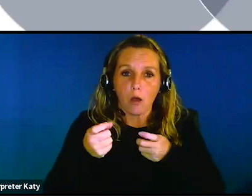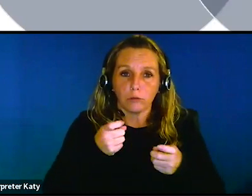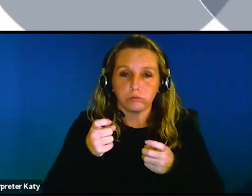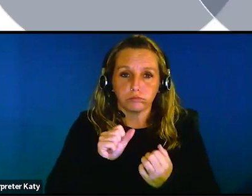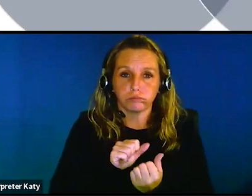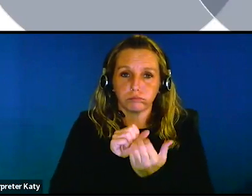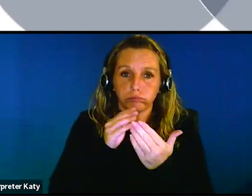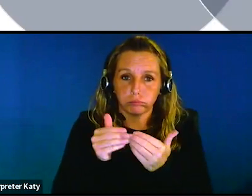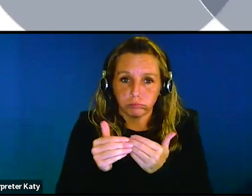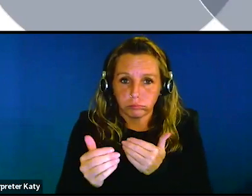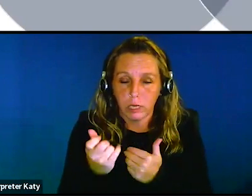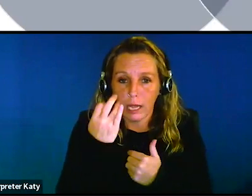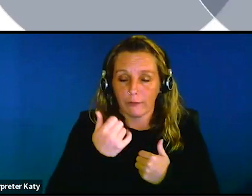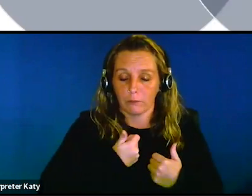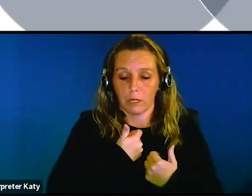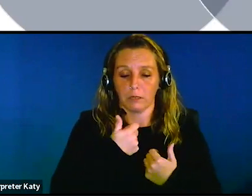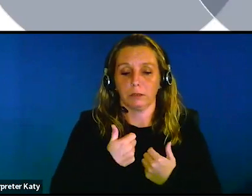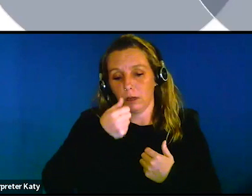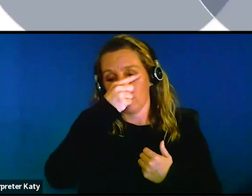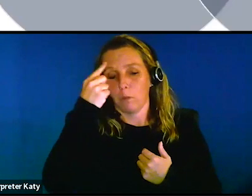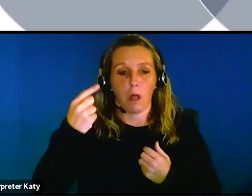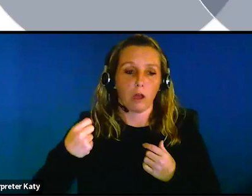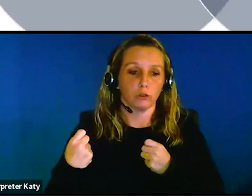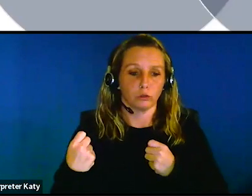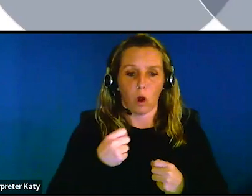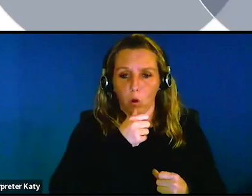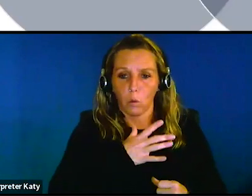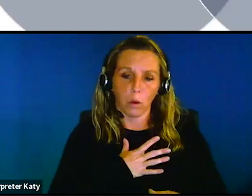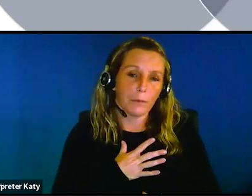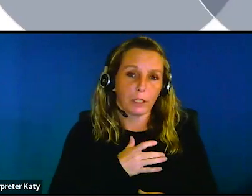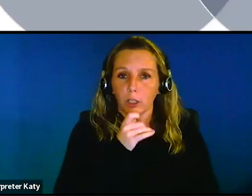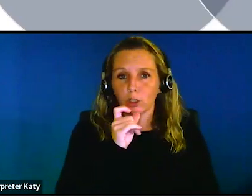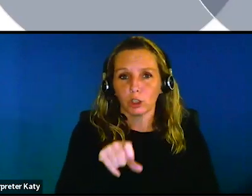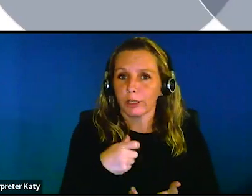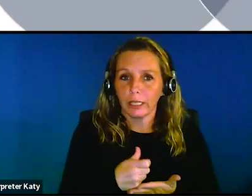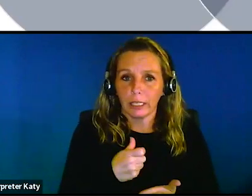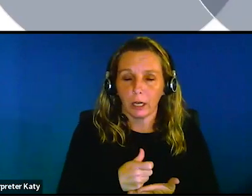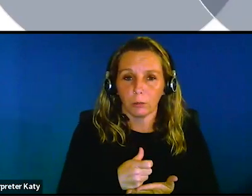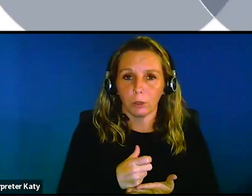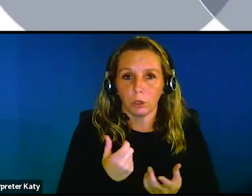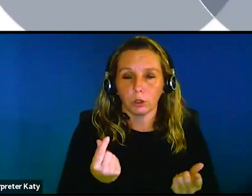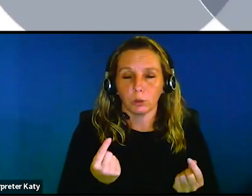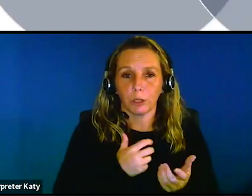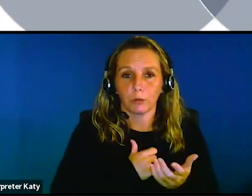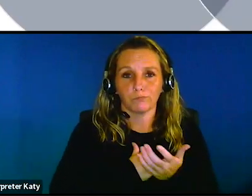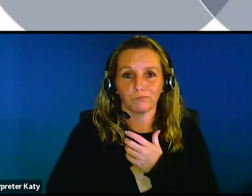strong black woman, I'm not supposed to need help. And so I hold it in forever, ever, forever,